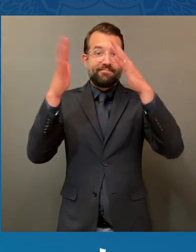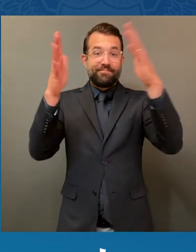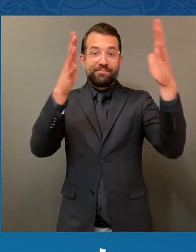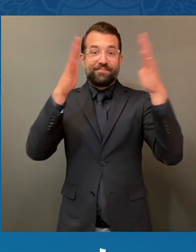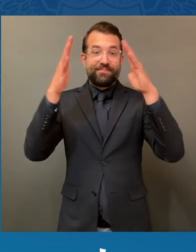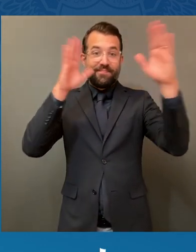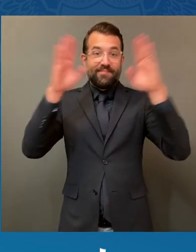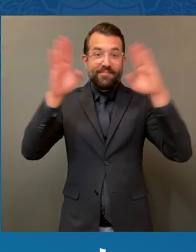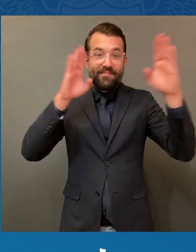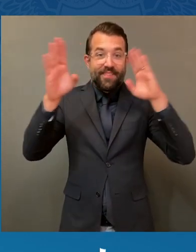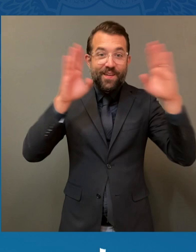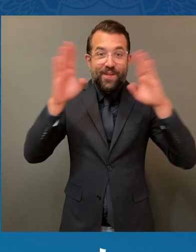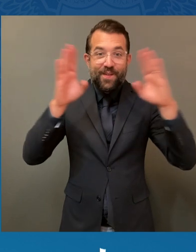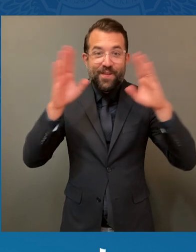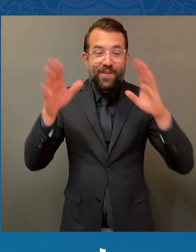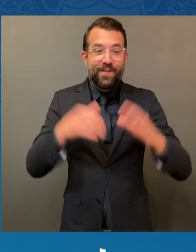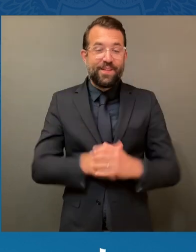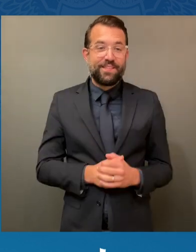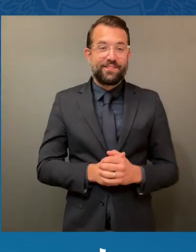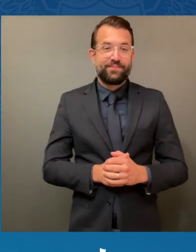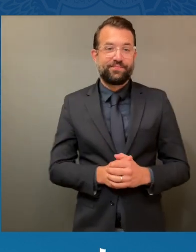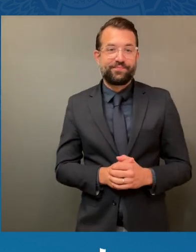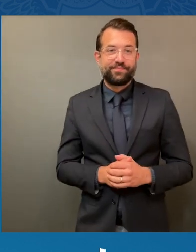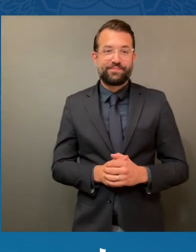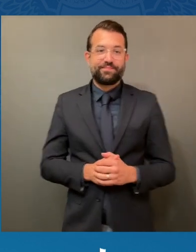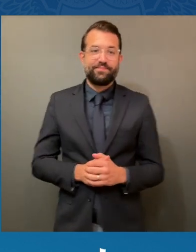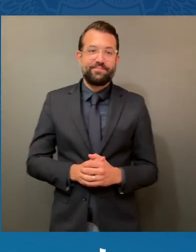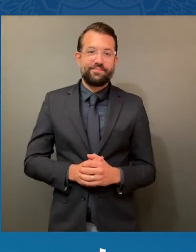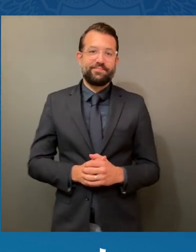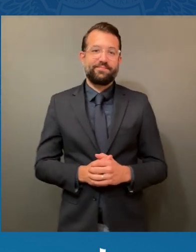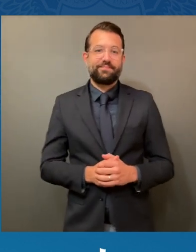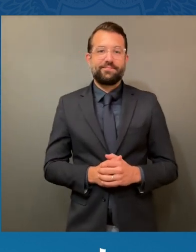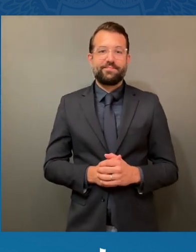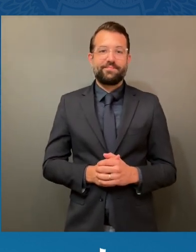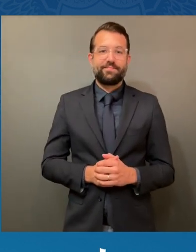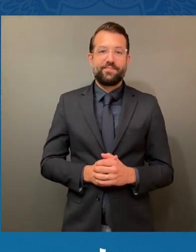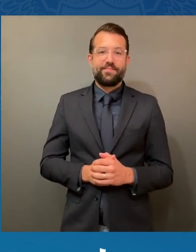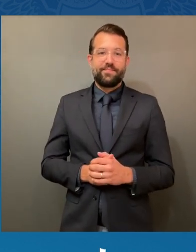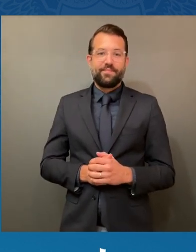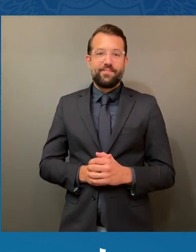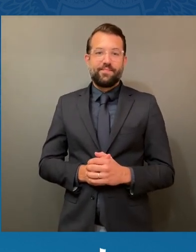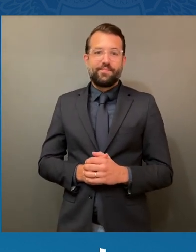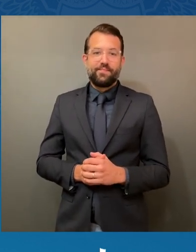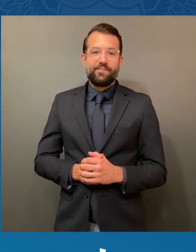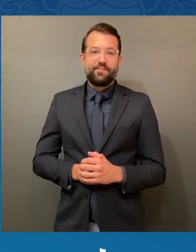Hello? Hello. Boy.